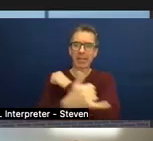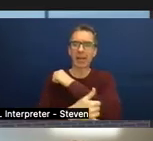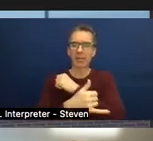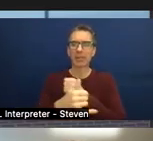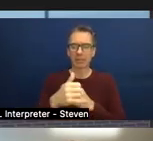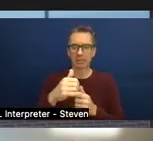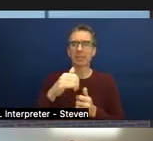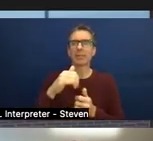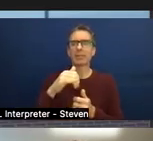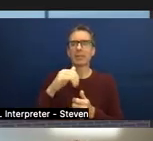so a new room for me.